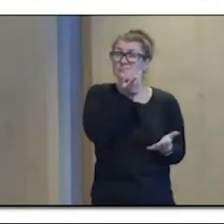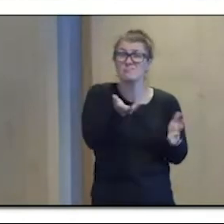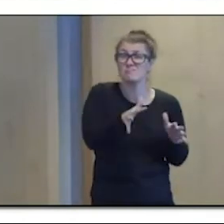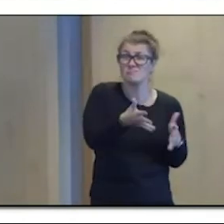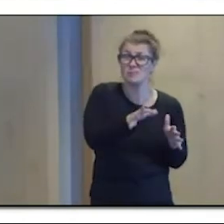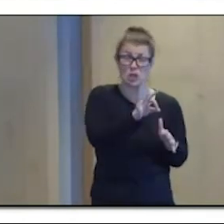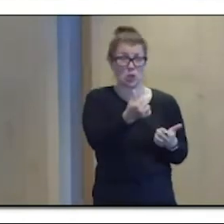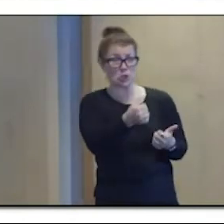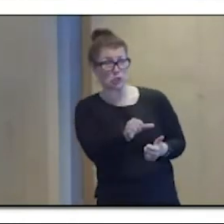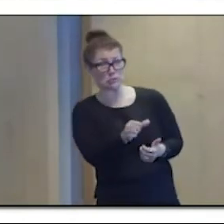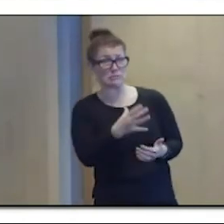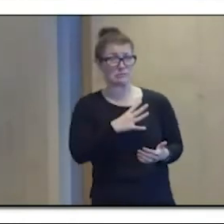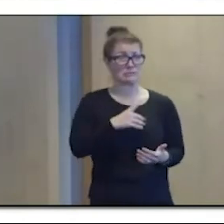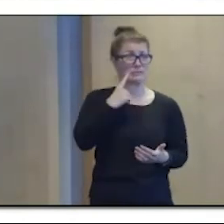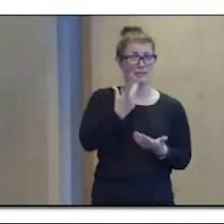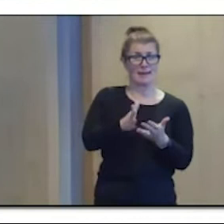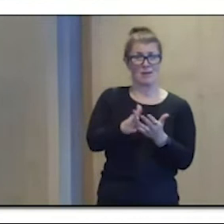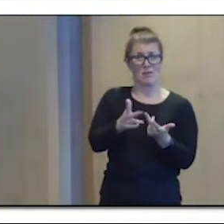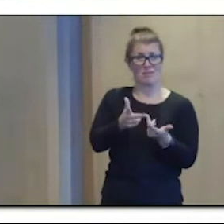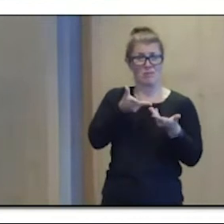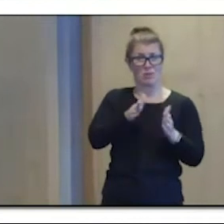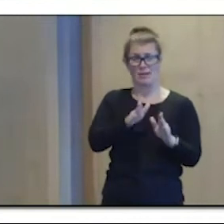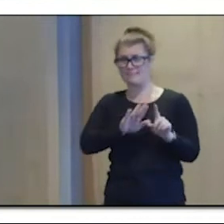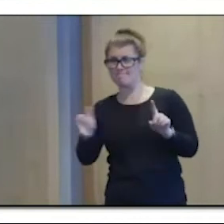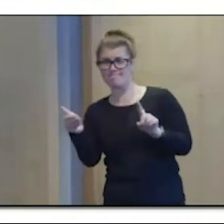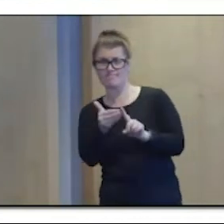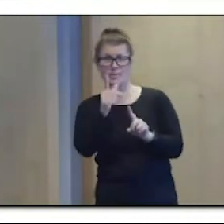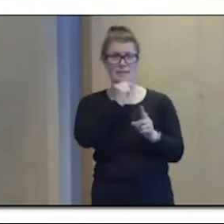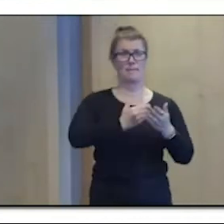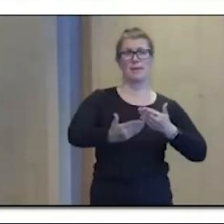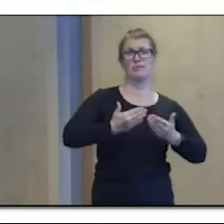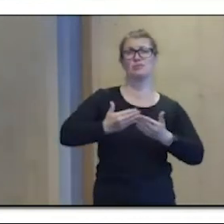about other ways to manage these kind of events and we'll explore that later.